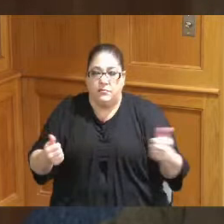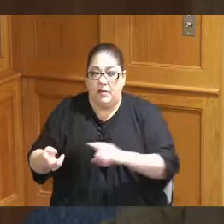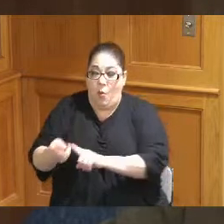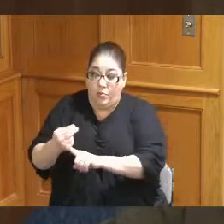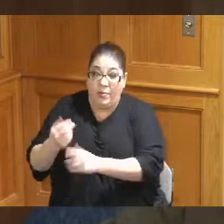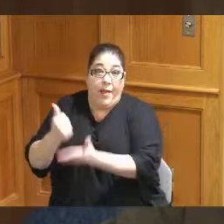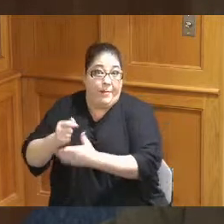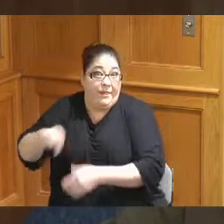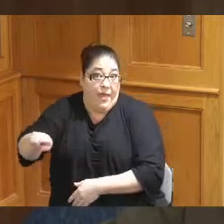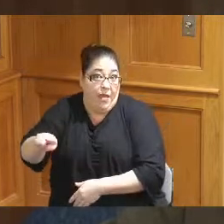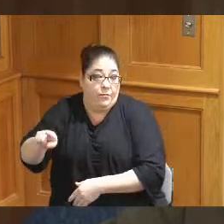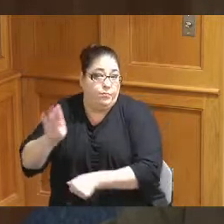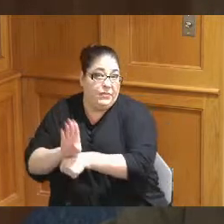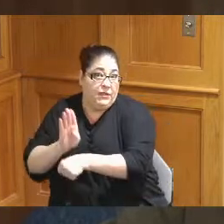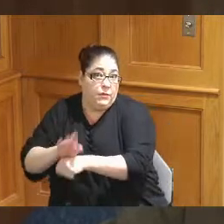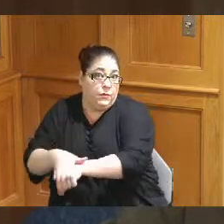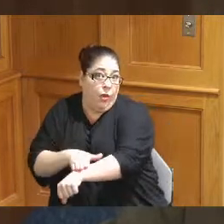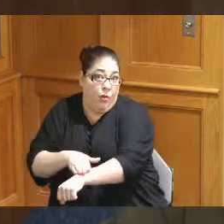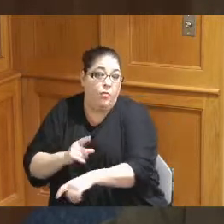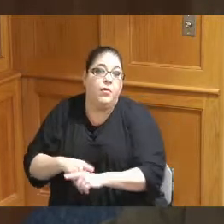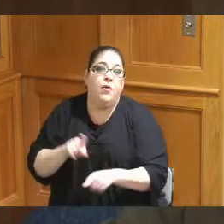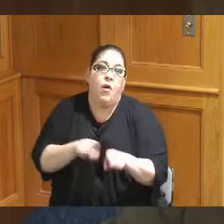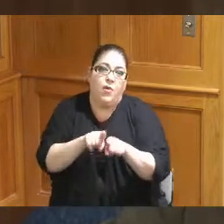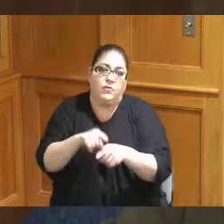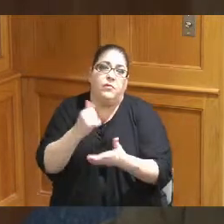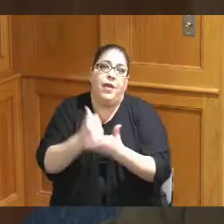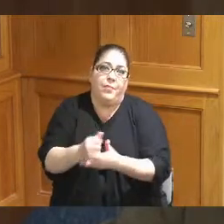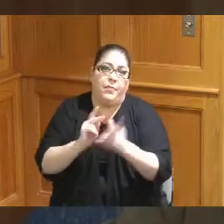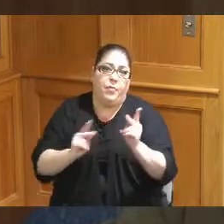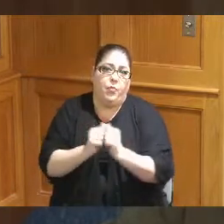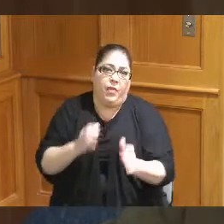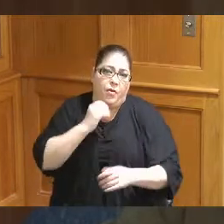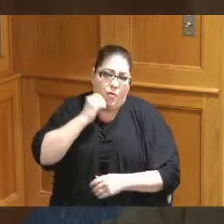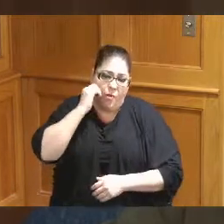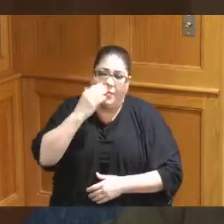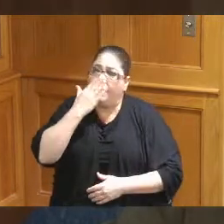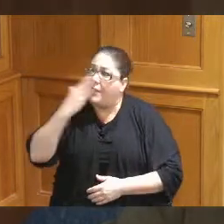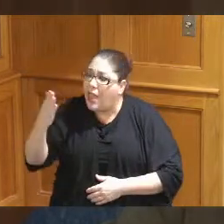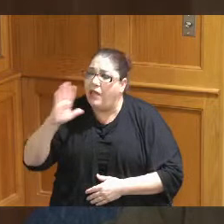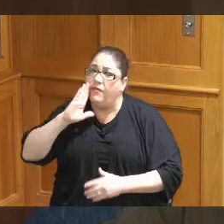helped the homeless population in this County so I appreciate you stepping up and doing that work